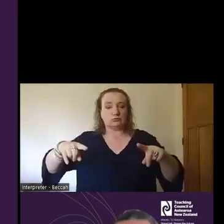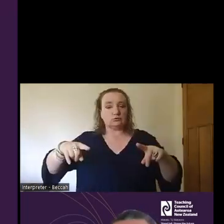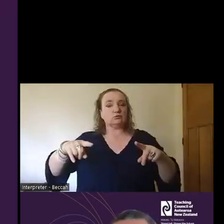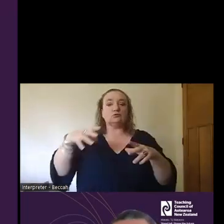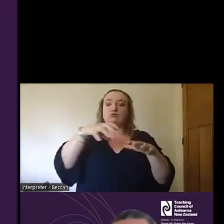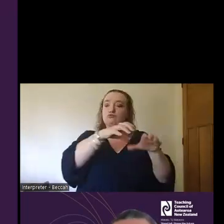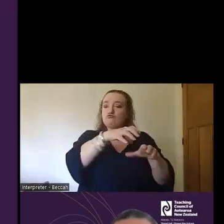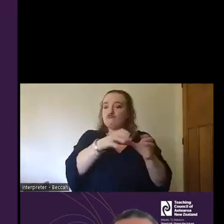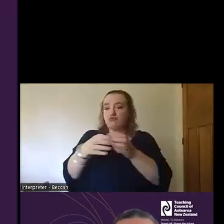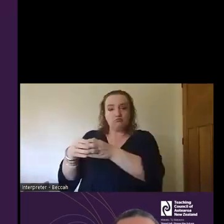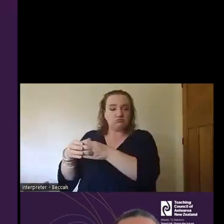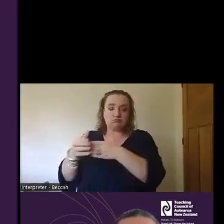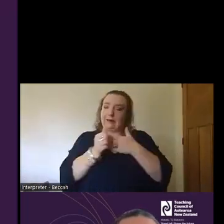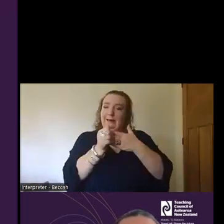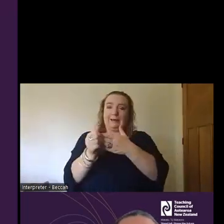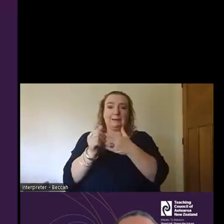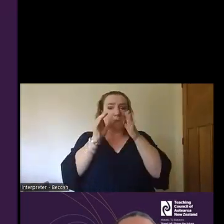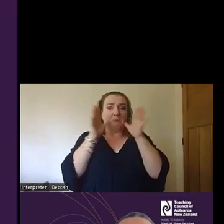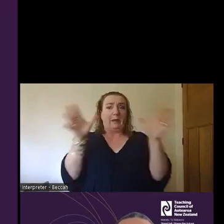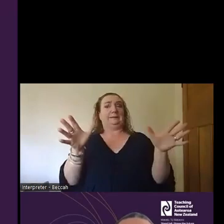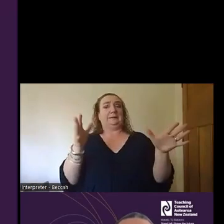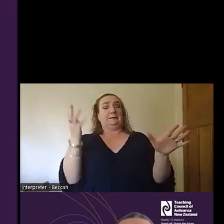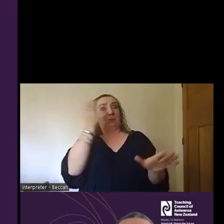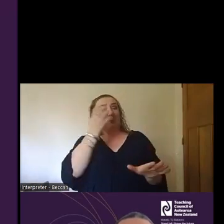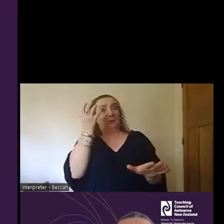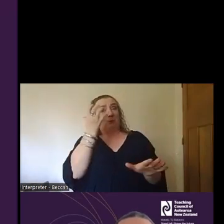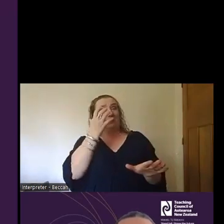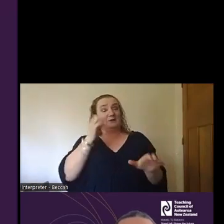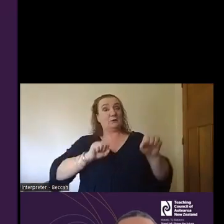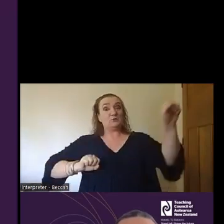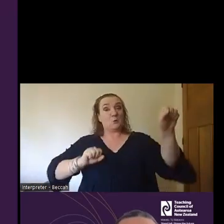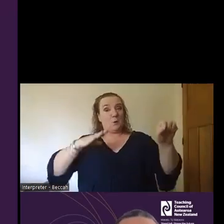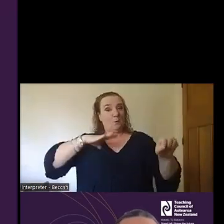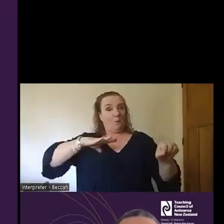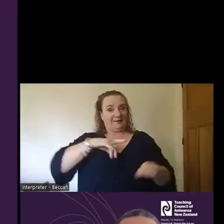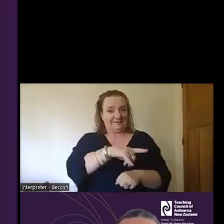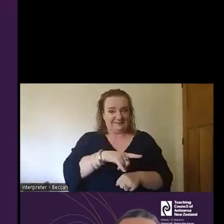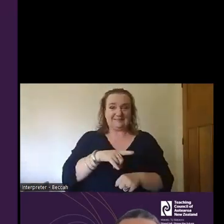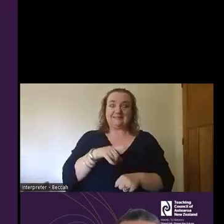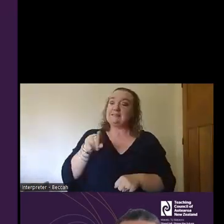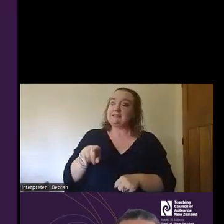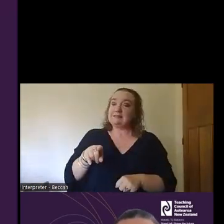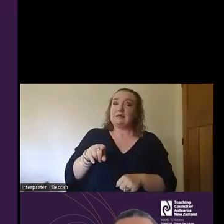She's a bit of a wonder woman, actually. Today, Frian will be introducing us to Enabling Good Lives